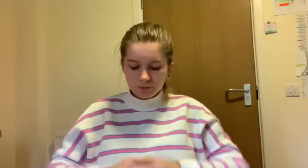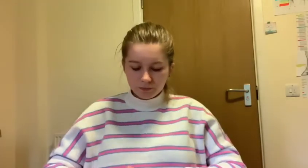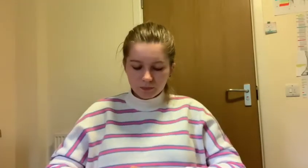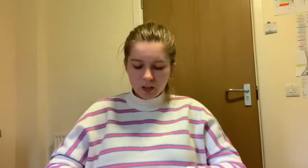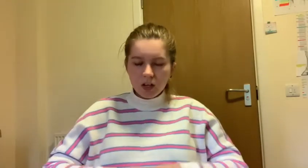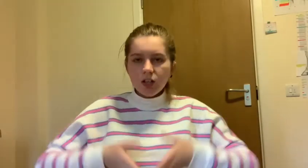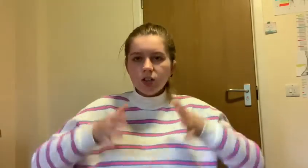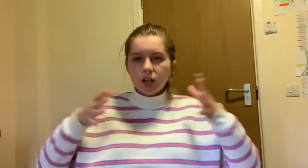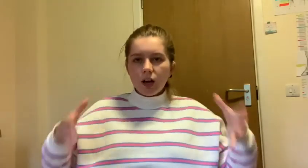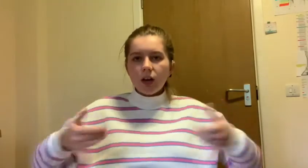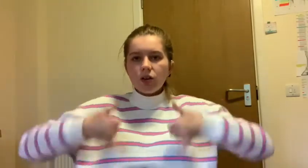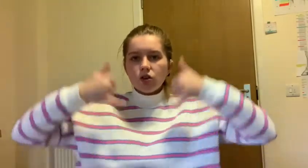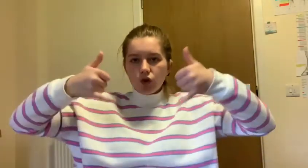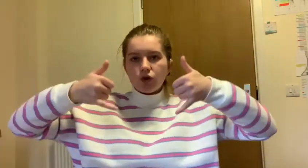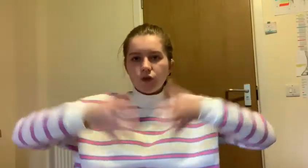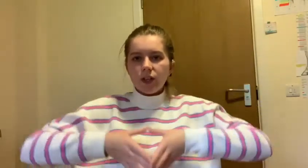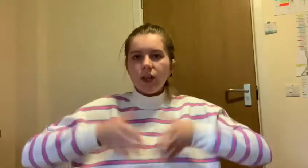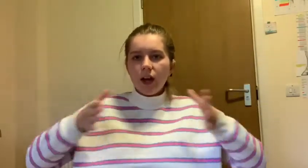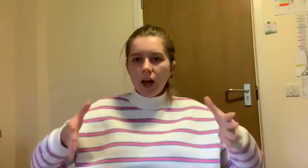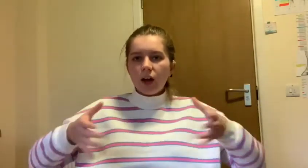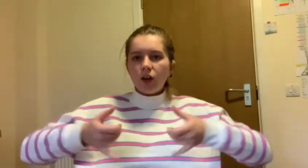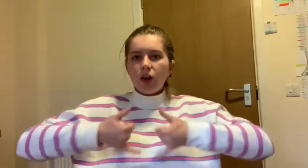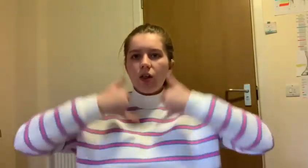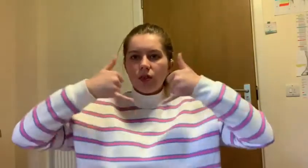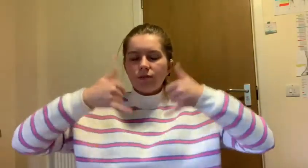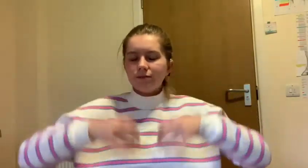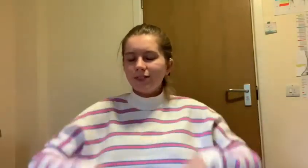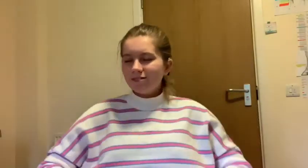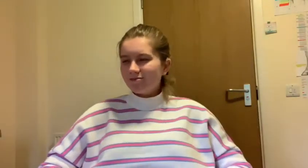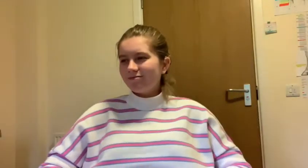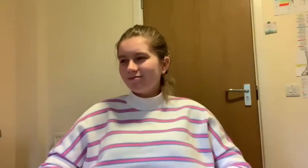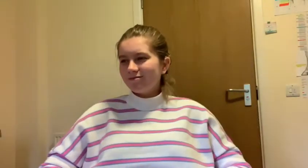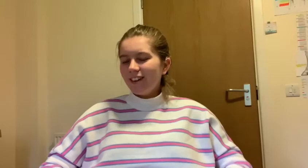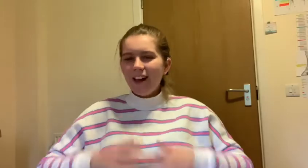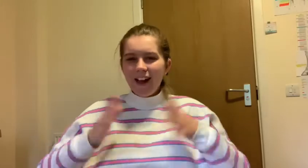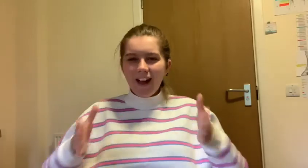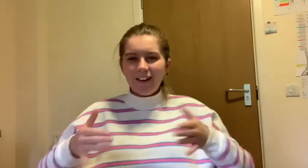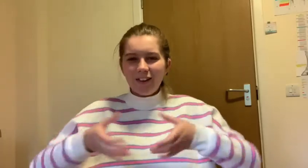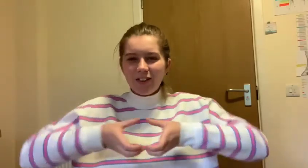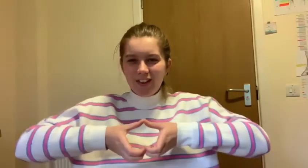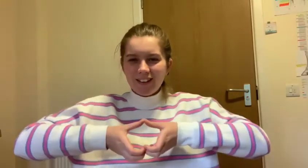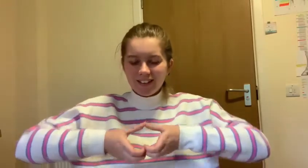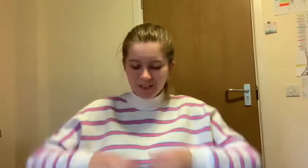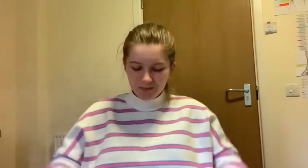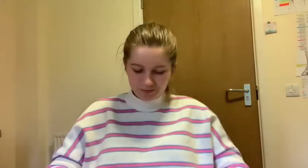*Repeating myself*